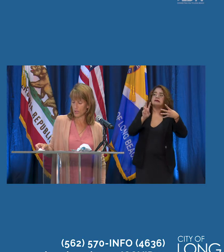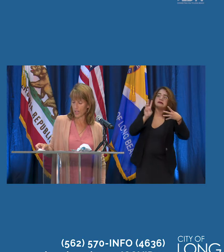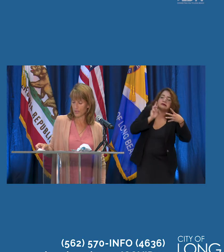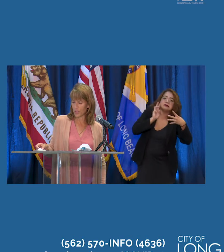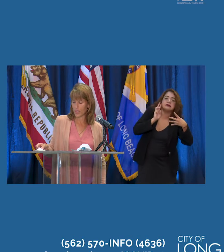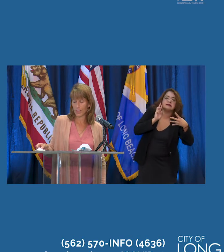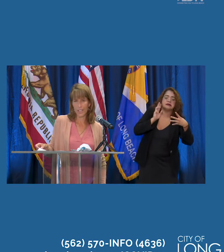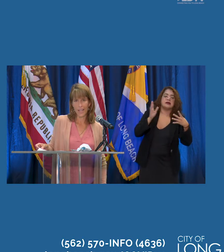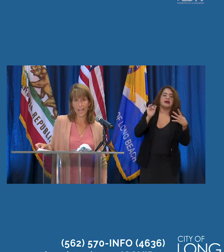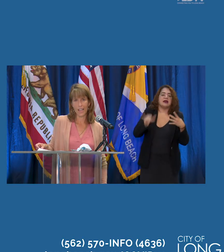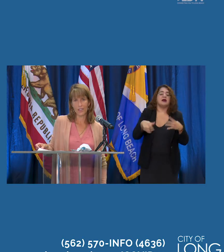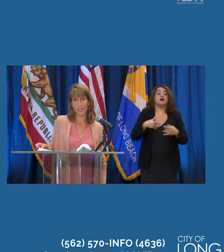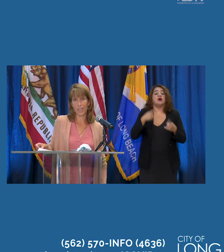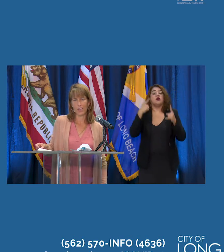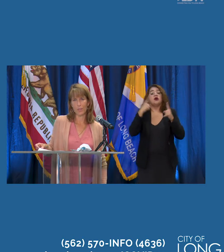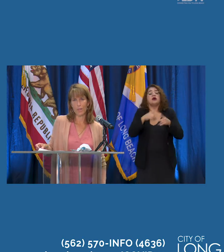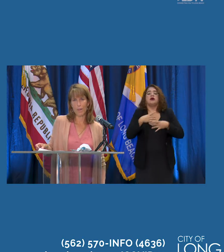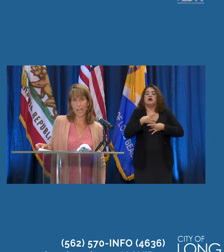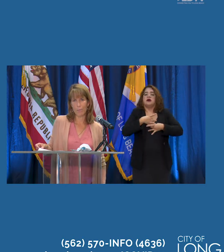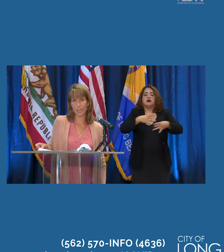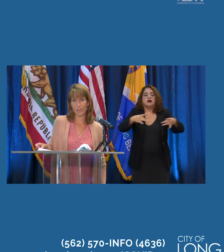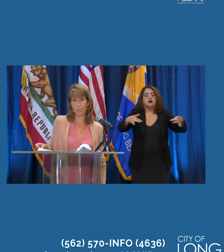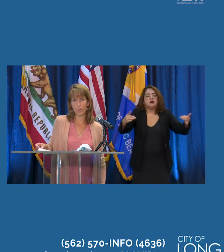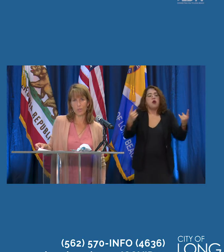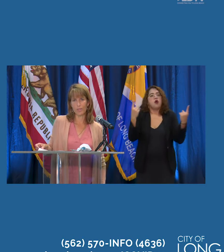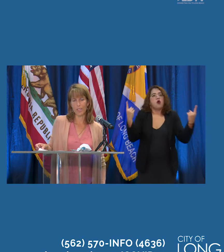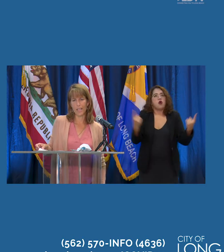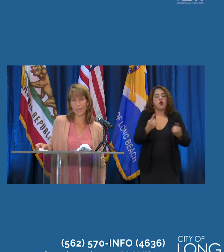transmission as although we may not be able to move